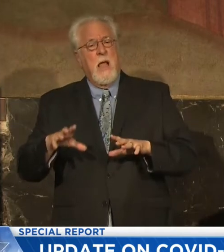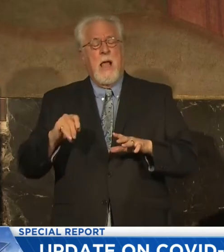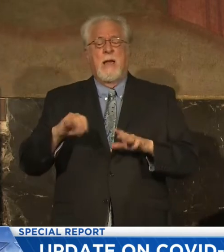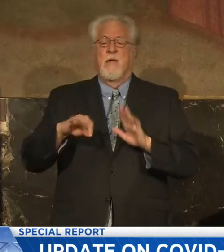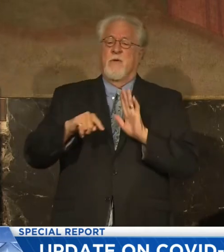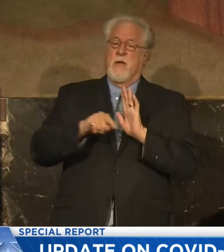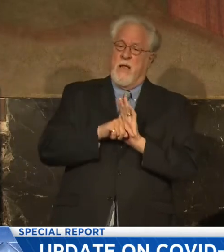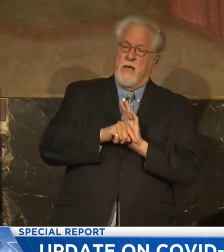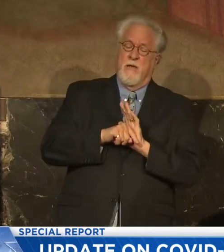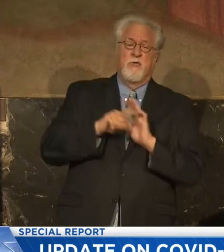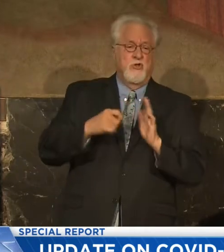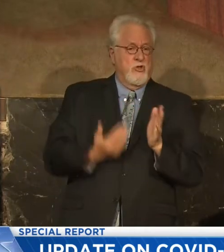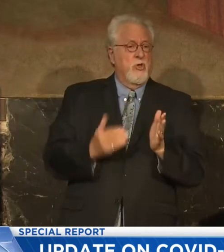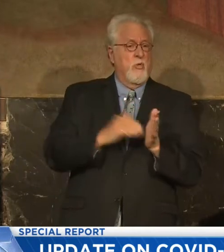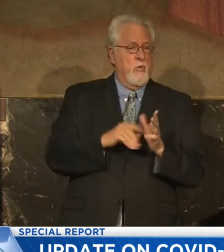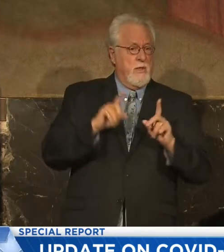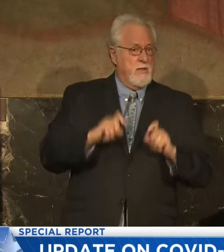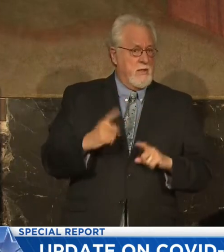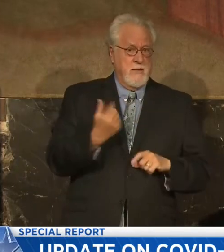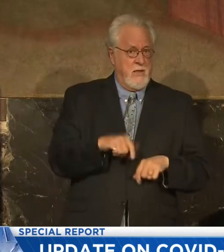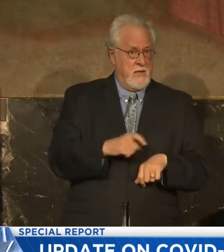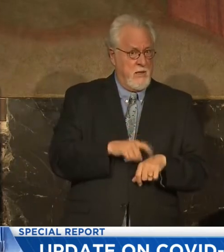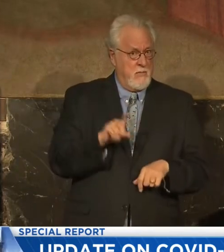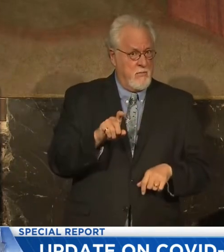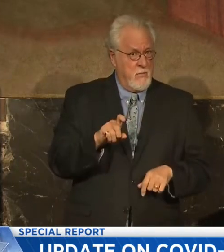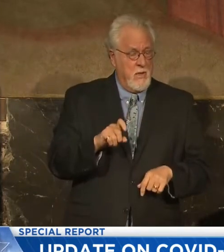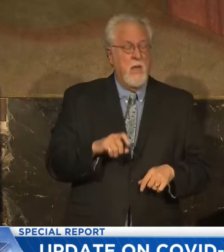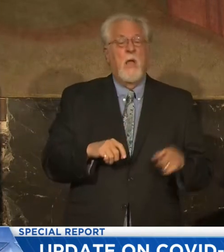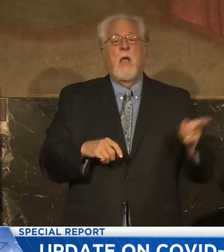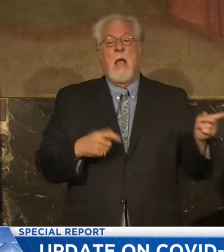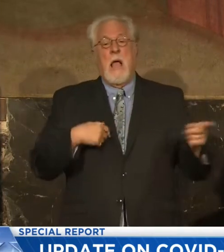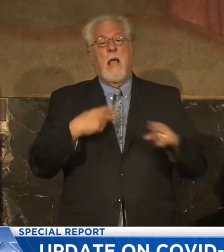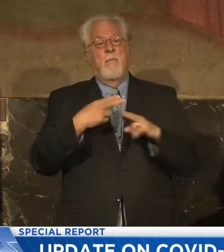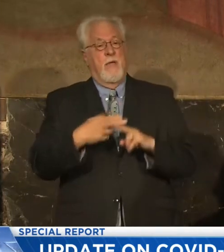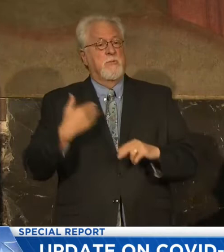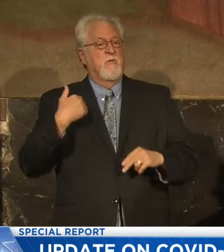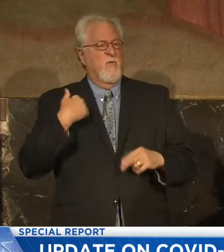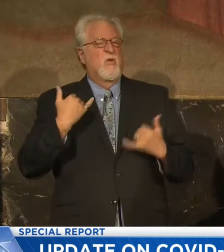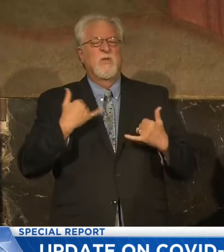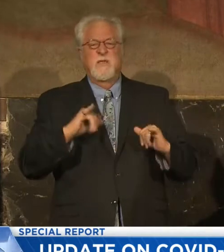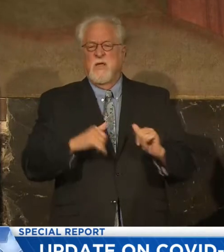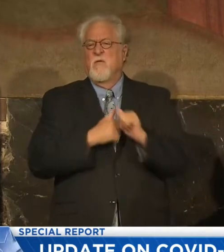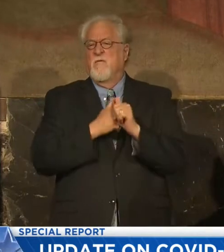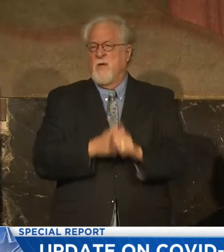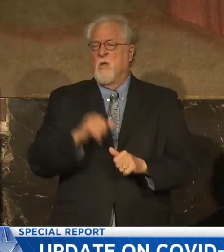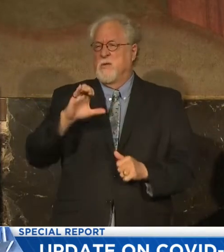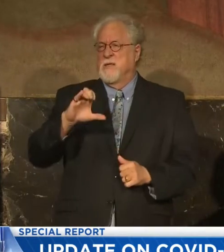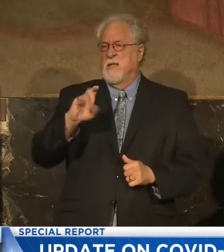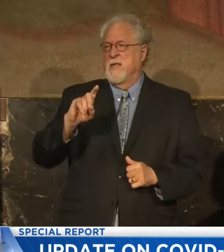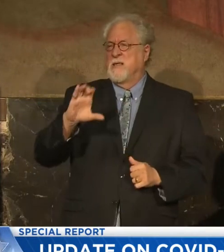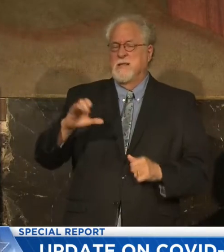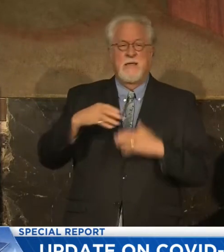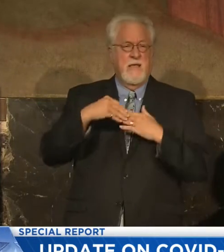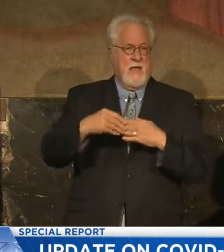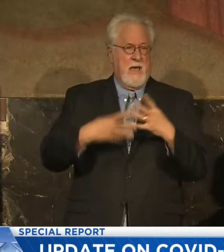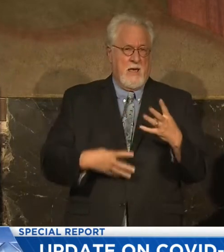ANDREA IN LAKE CHARLES, IS THERE ANY NEED FOR PEOPLE WITH NO SYMPTOMS TO GET TESTED? AND IF WE'RE NEGATIVE, DO WE NEED TO GET RETESTED AT ANY